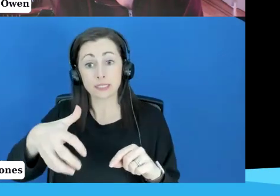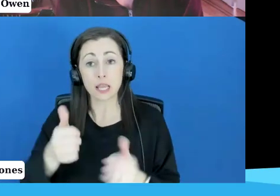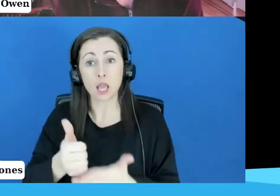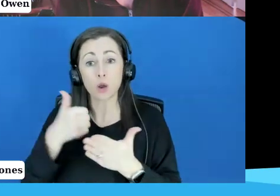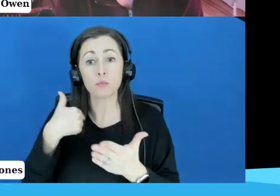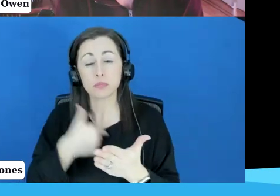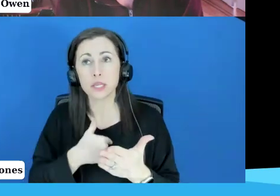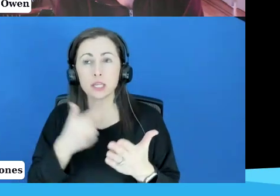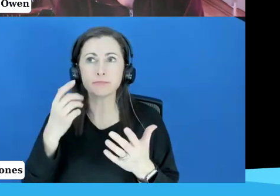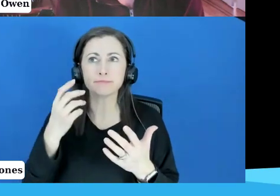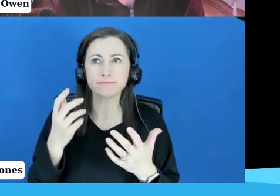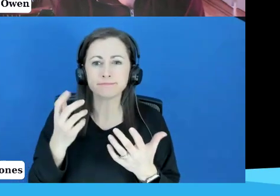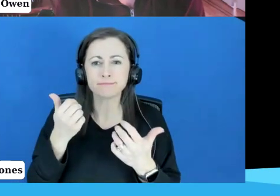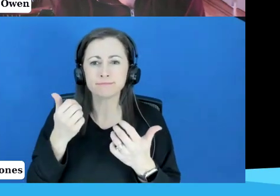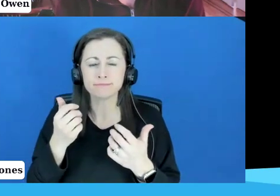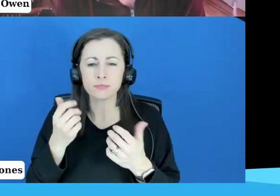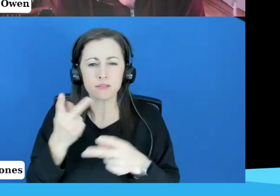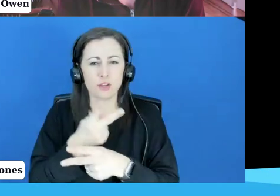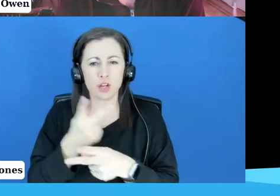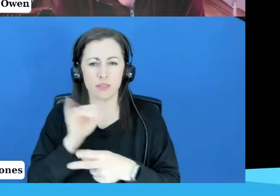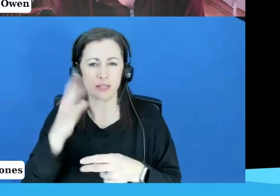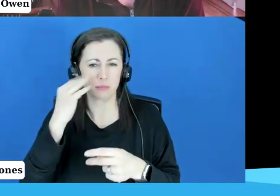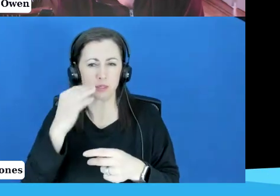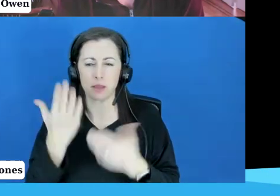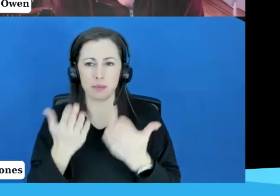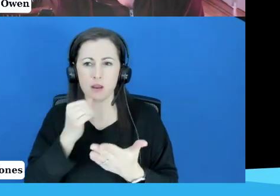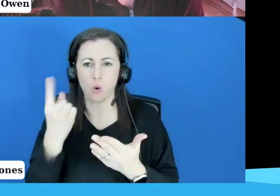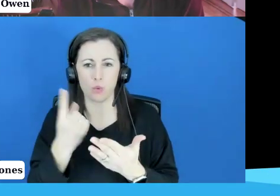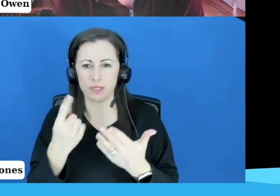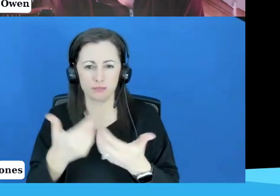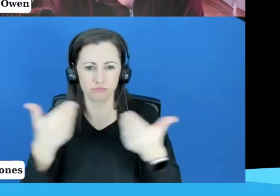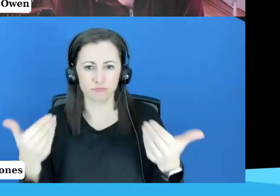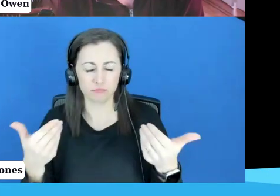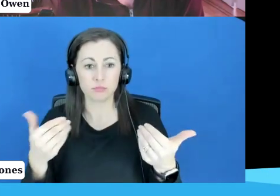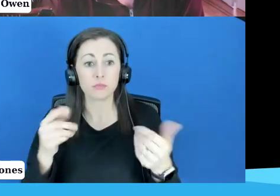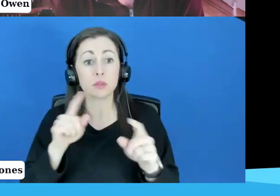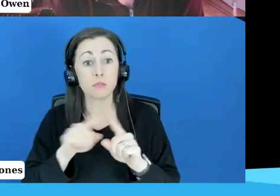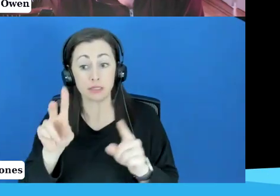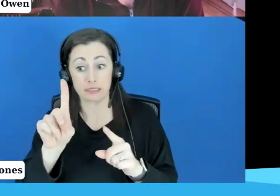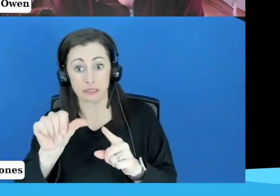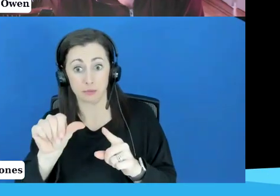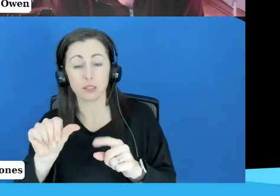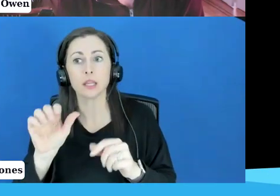the act of parenting braided into the thought experience of disability in a breathtaking tangle of familiarity.